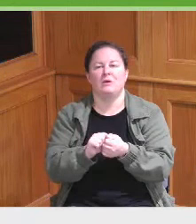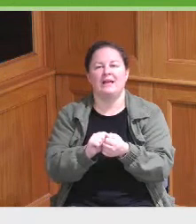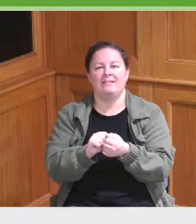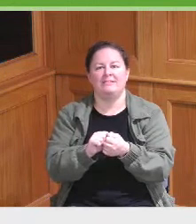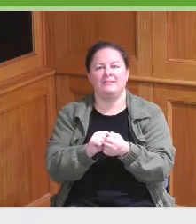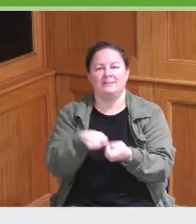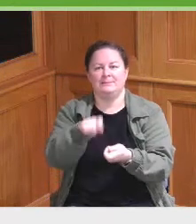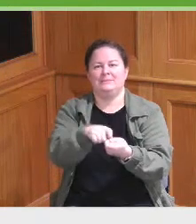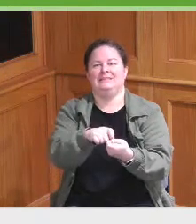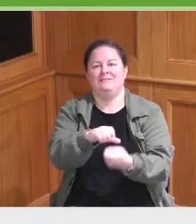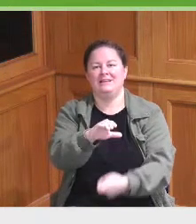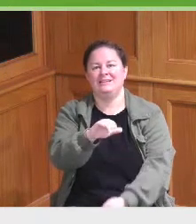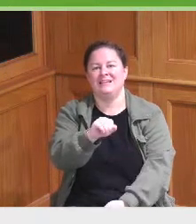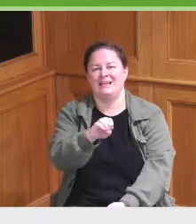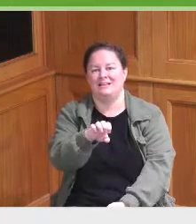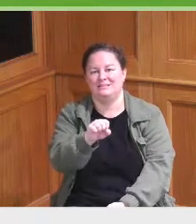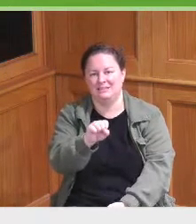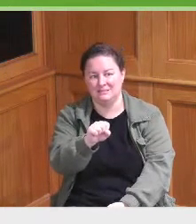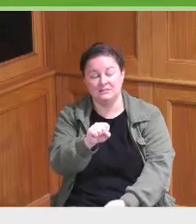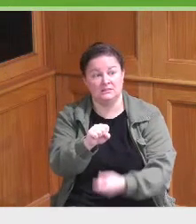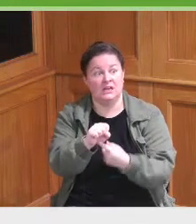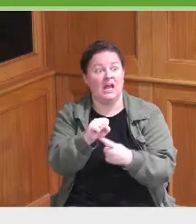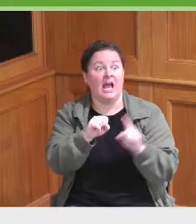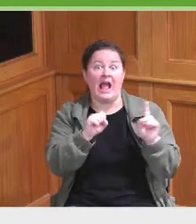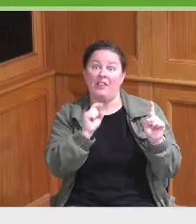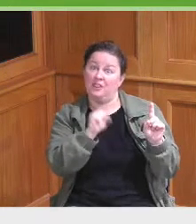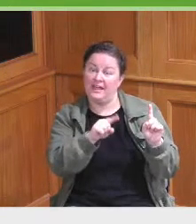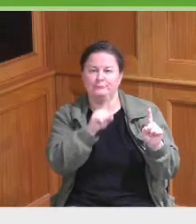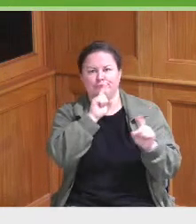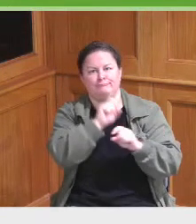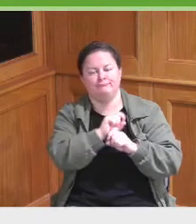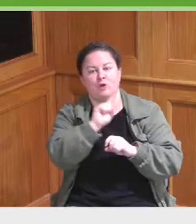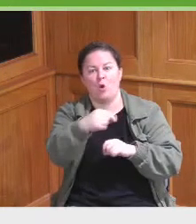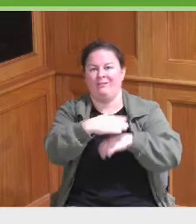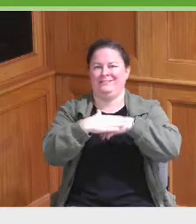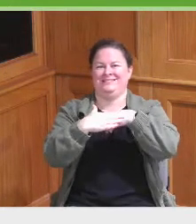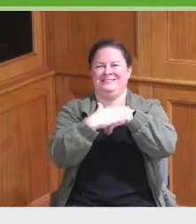that this represents only the tip of the iceberg if you look at that mountain the Mount Everest